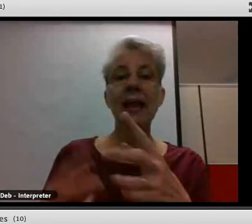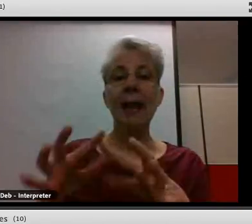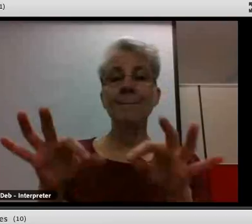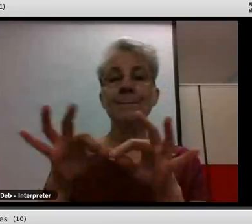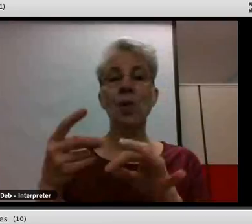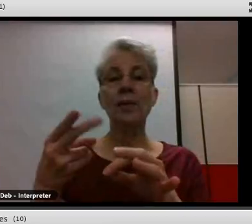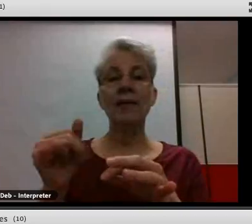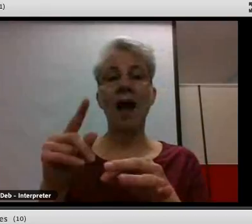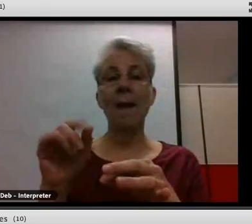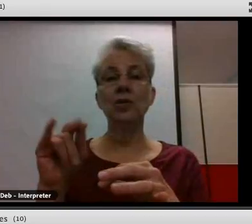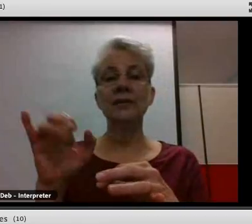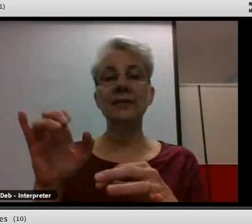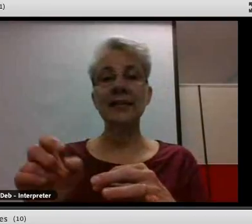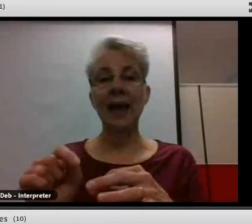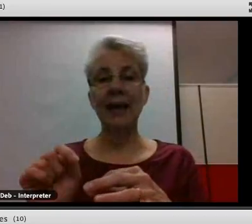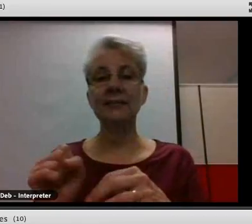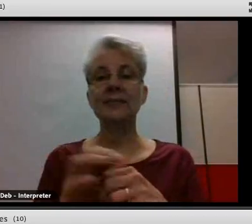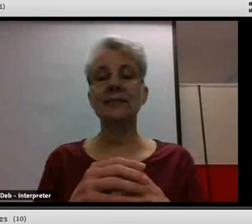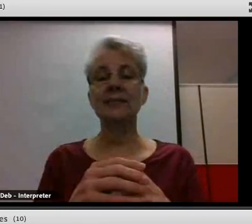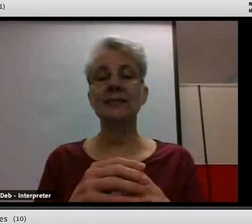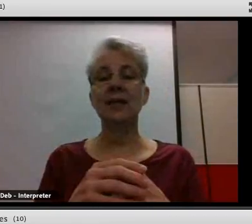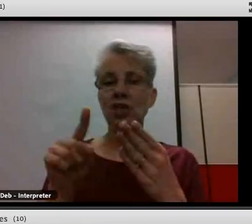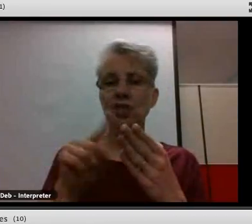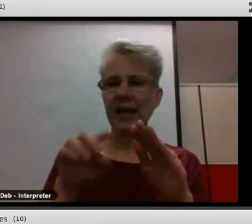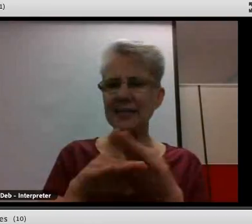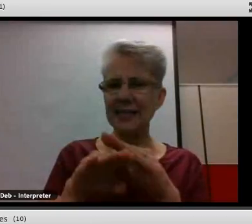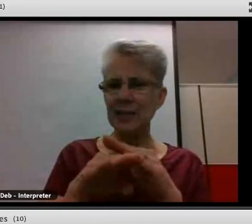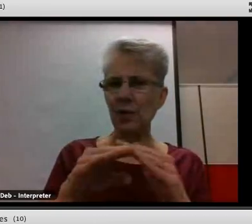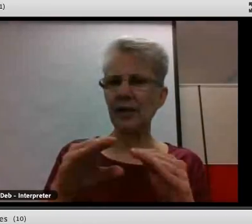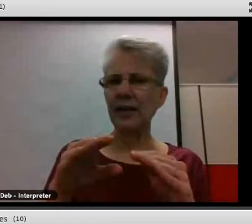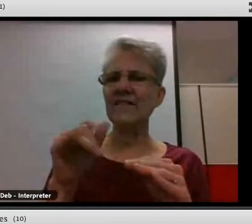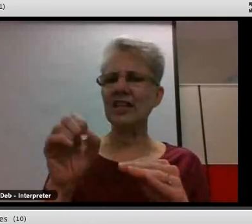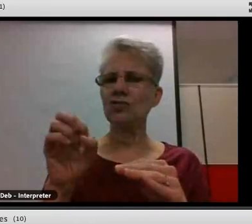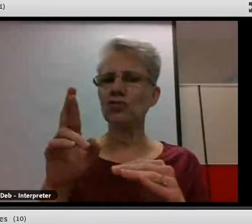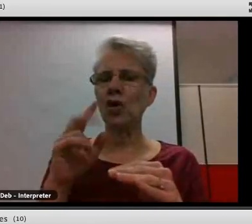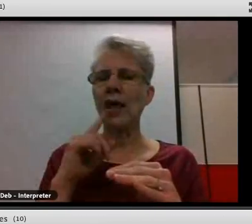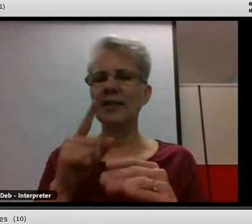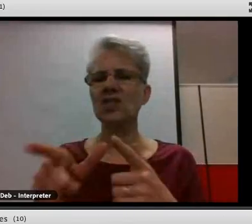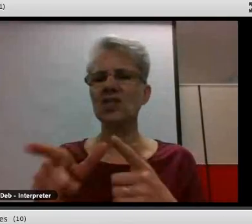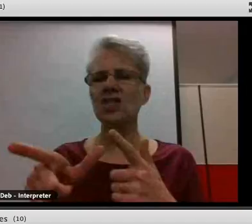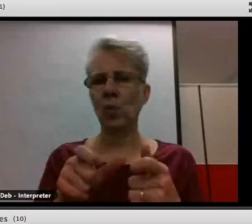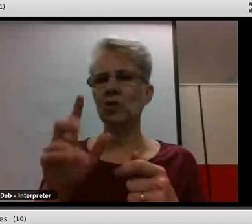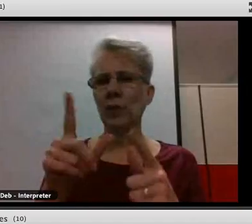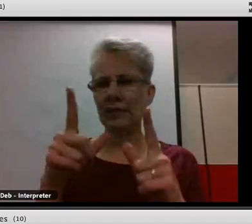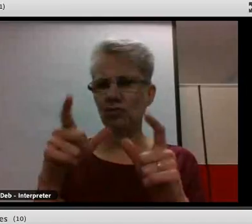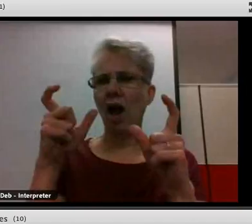ChromeVox is the one I was telling you about that will actually do screen reading for you.